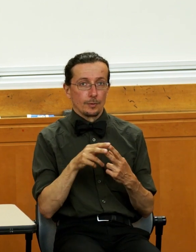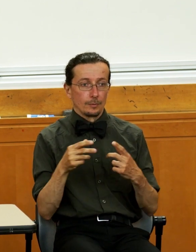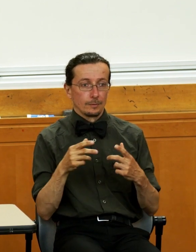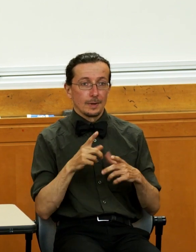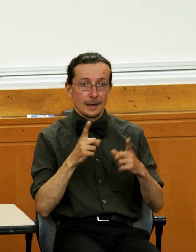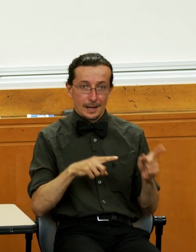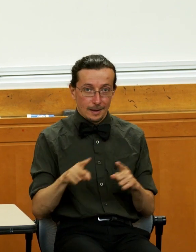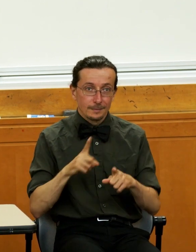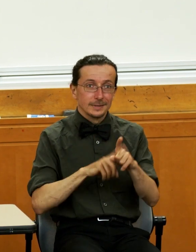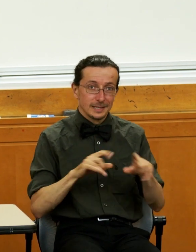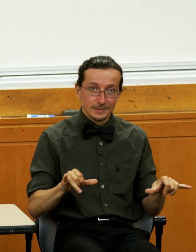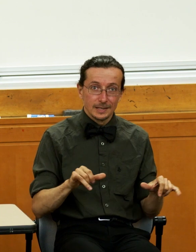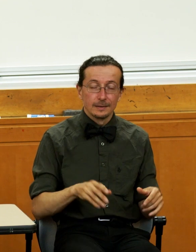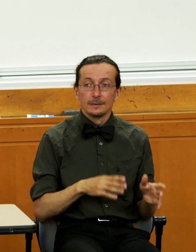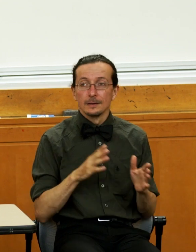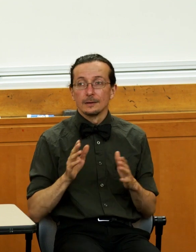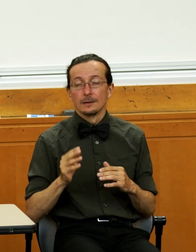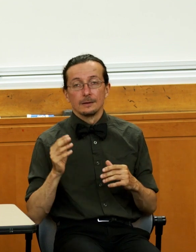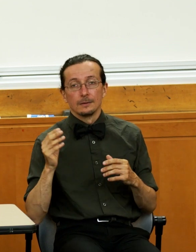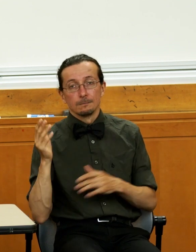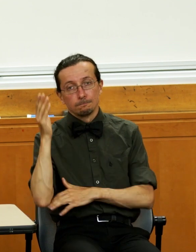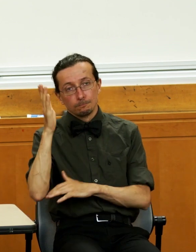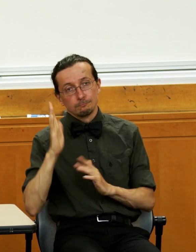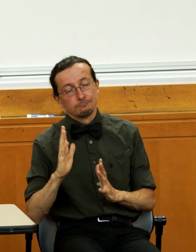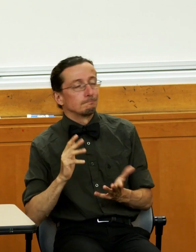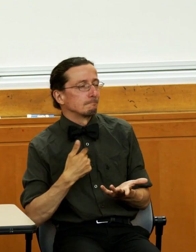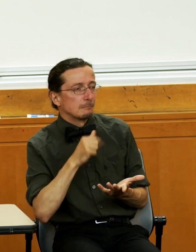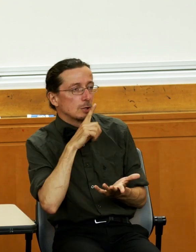Yeah, I mean, I don't know that I have any more specific recommendations for how to approach it.